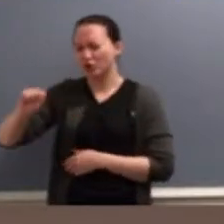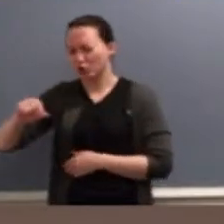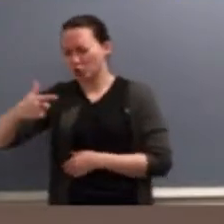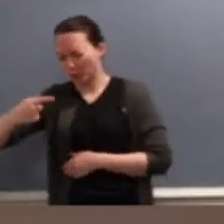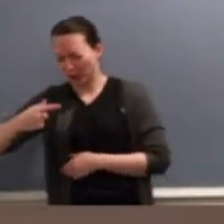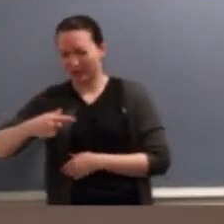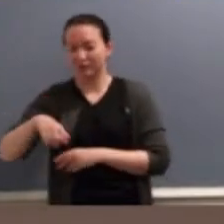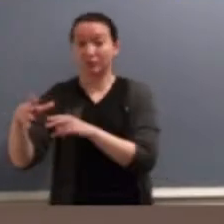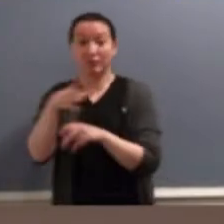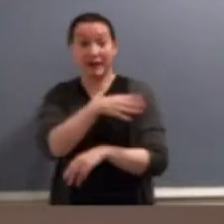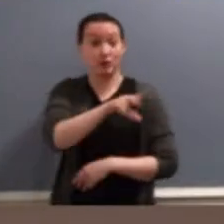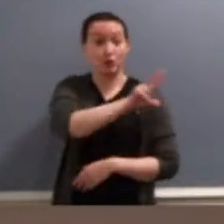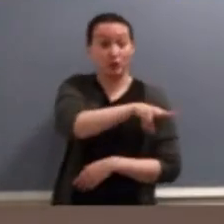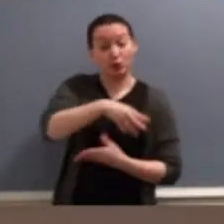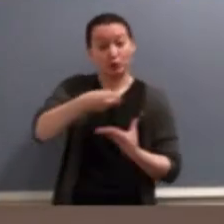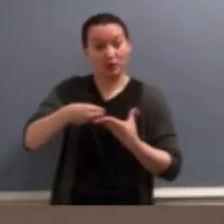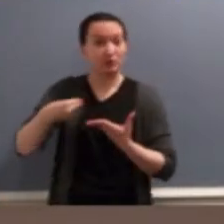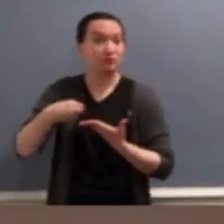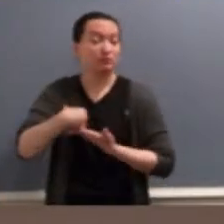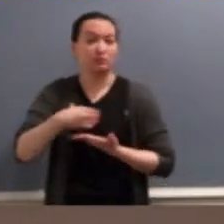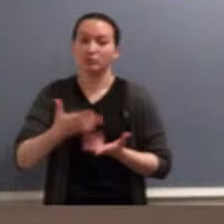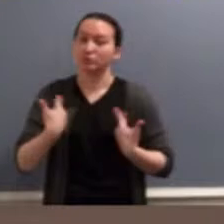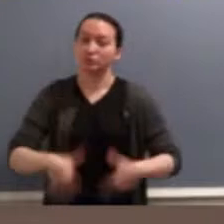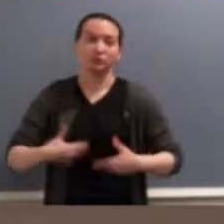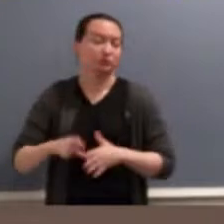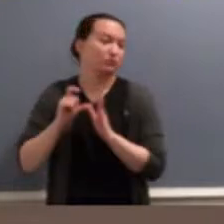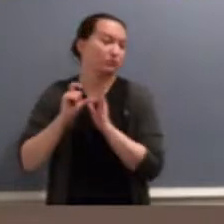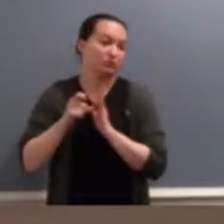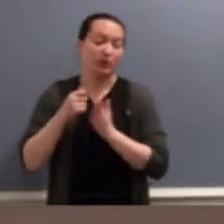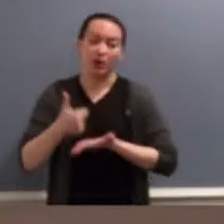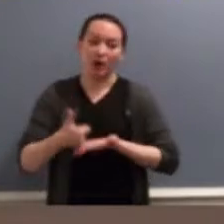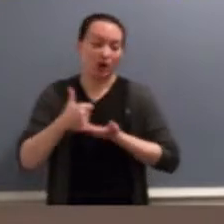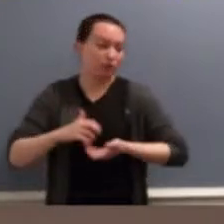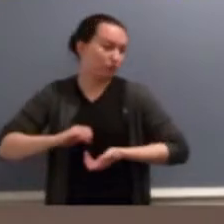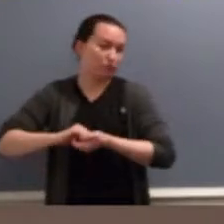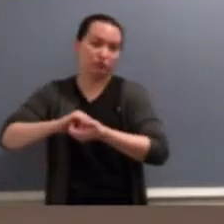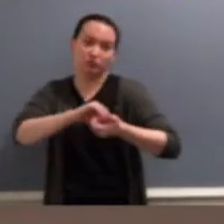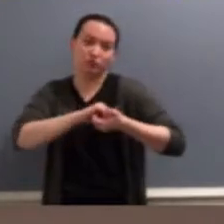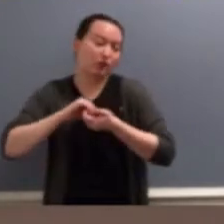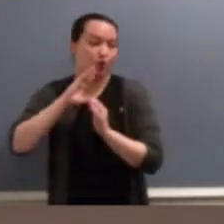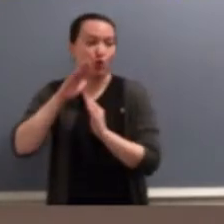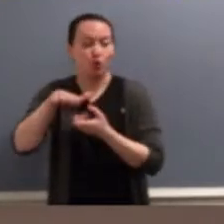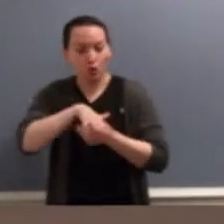the 22 budget very helpful very instrumental partnerships with local governments jurisdictions